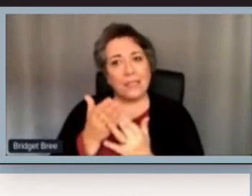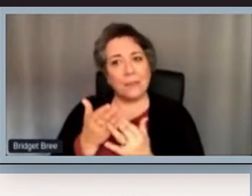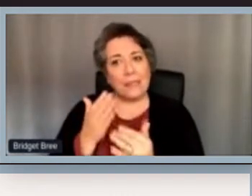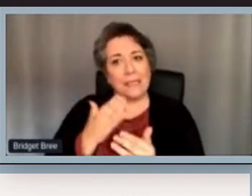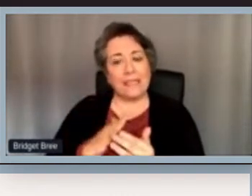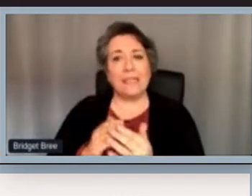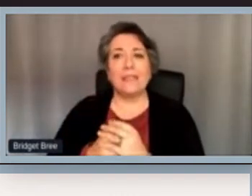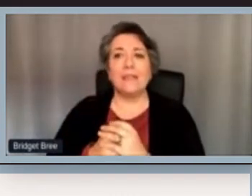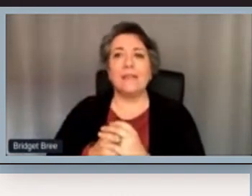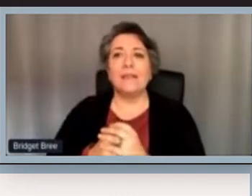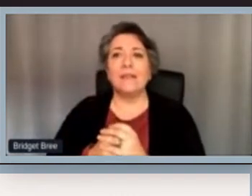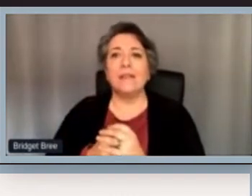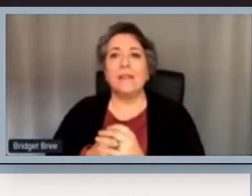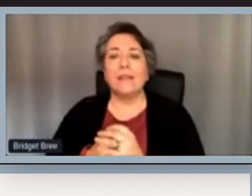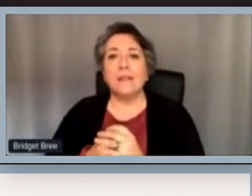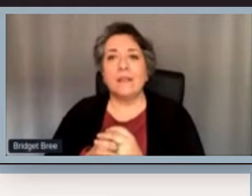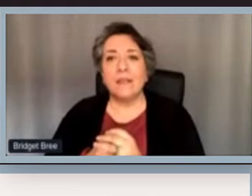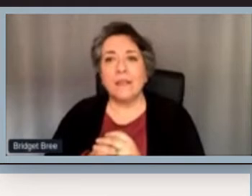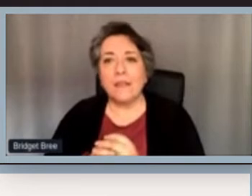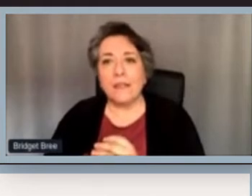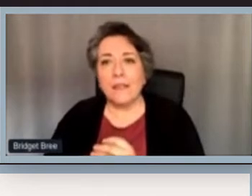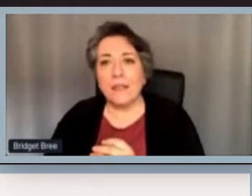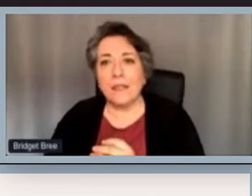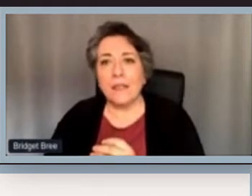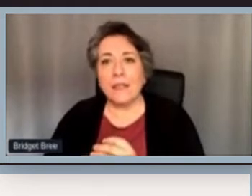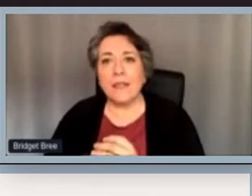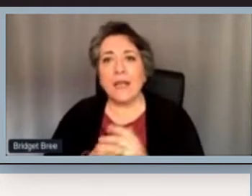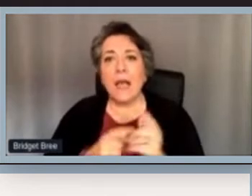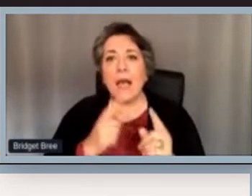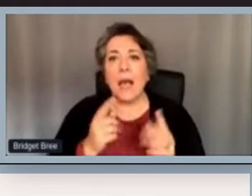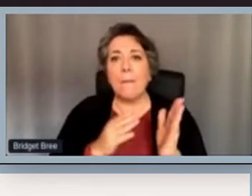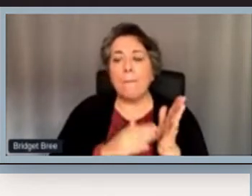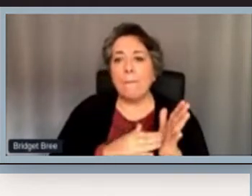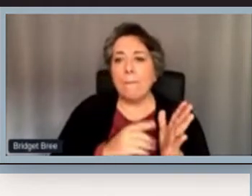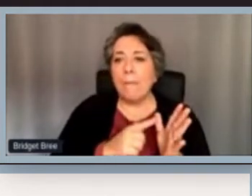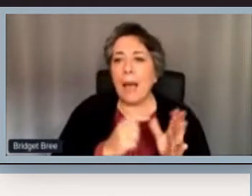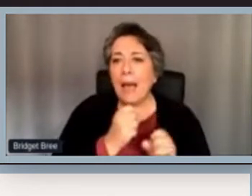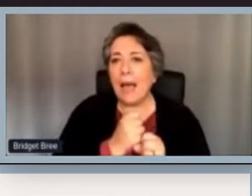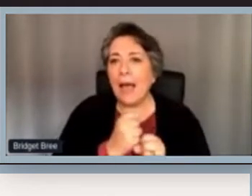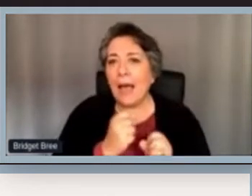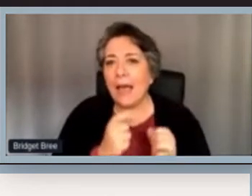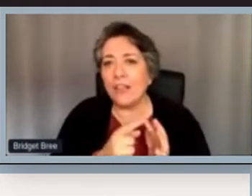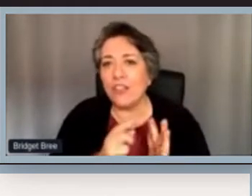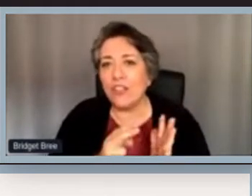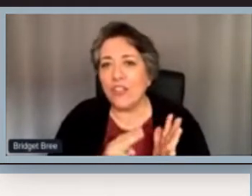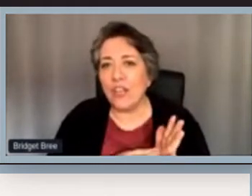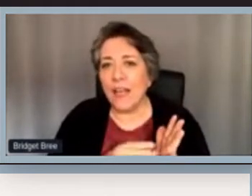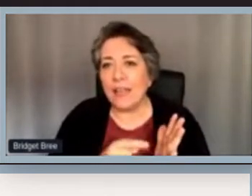MagentA11y from T-mobile provides testing criteria in Gherkin format, which is often